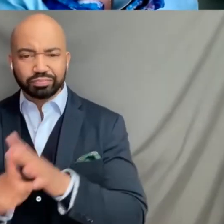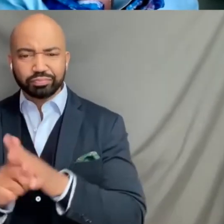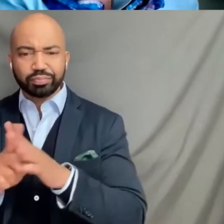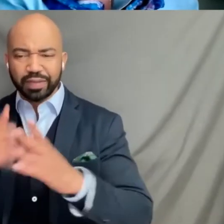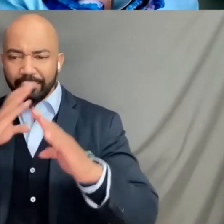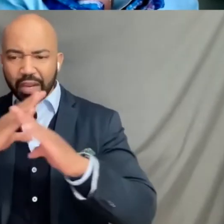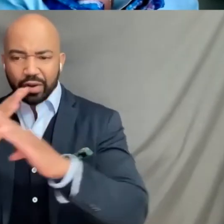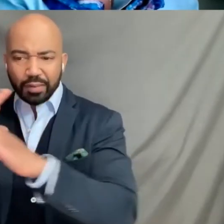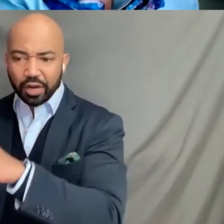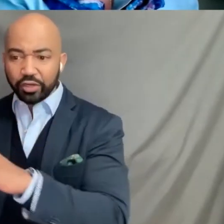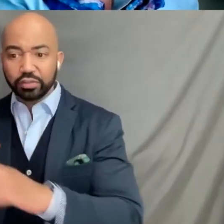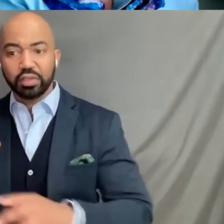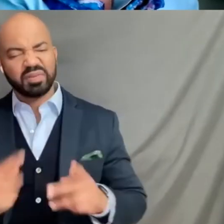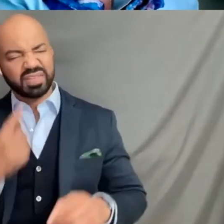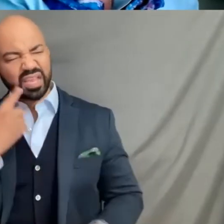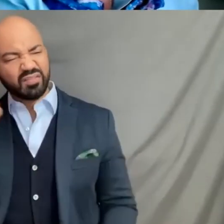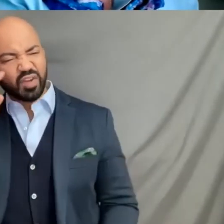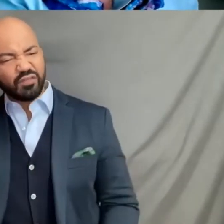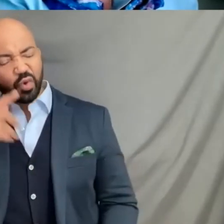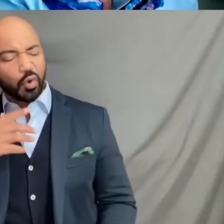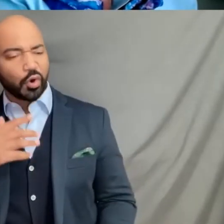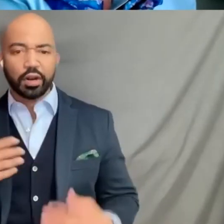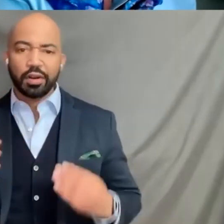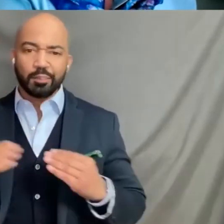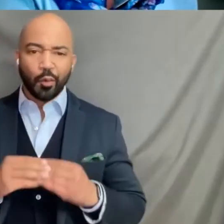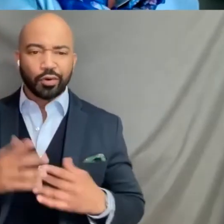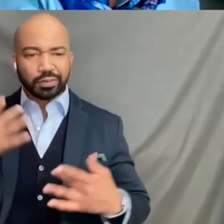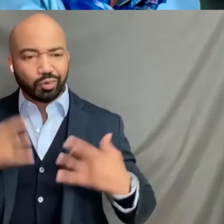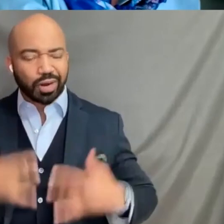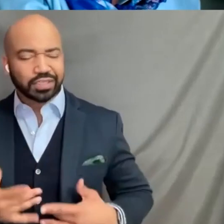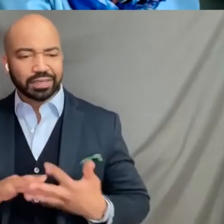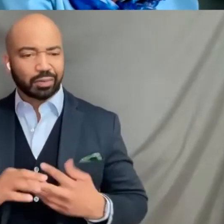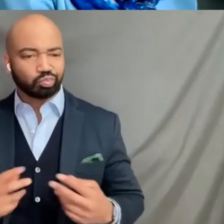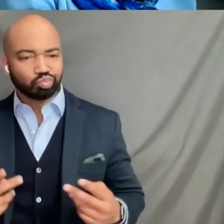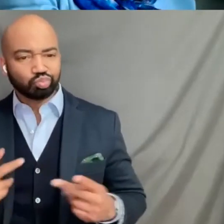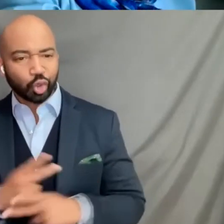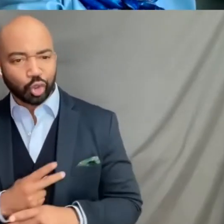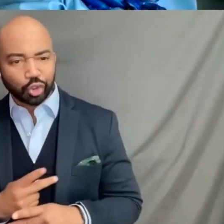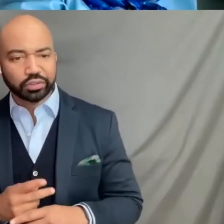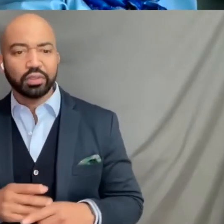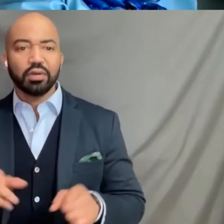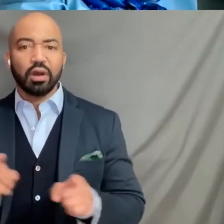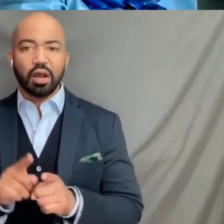It increases depression. It increases a lot of things. It can increase trauma.